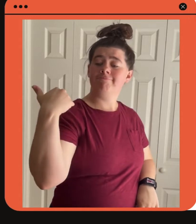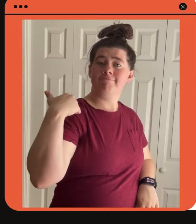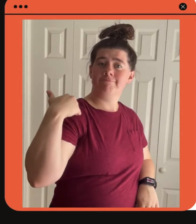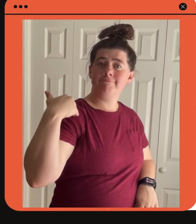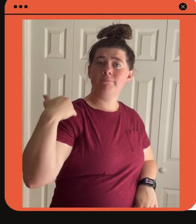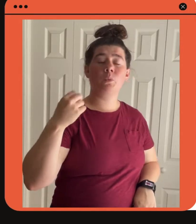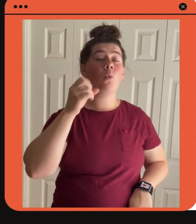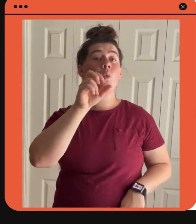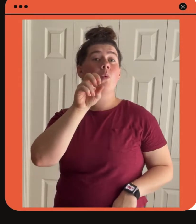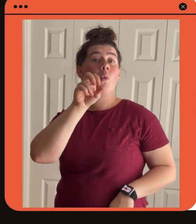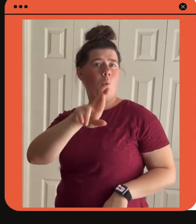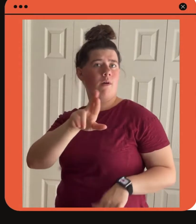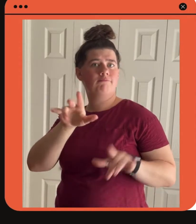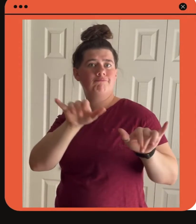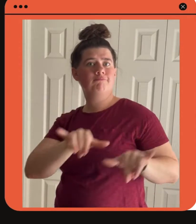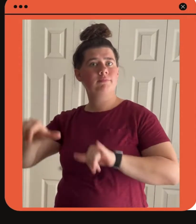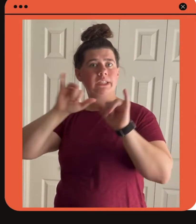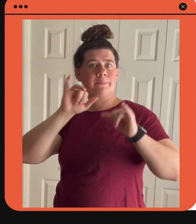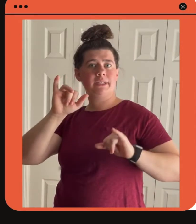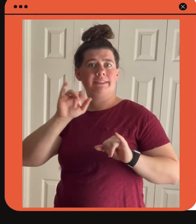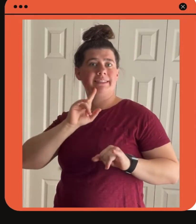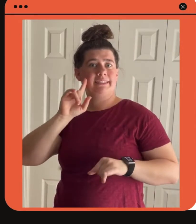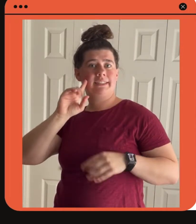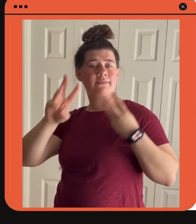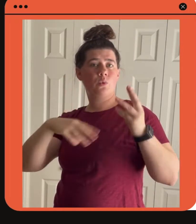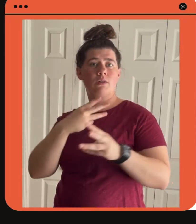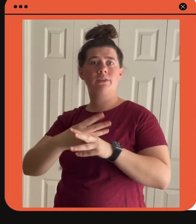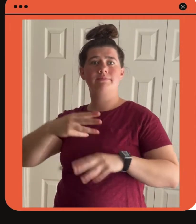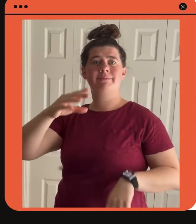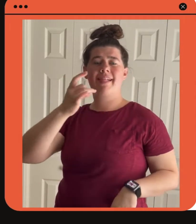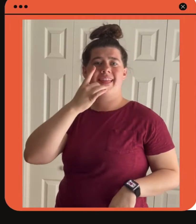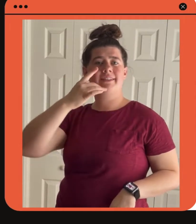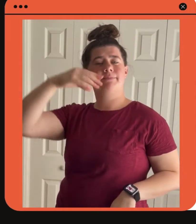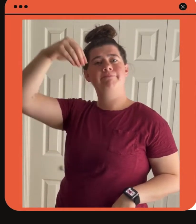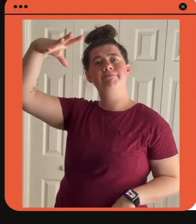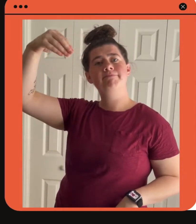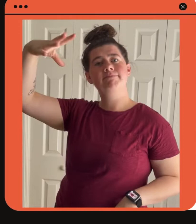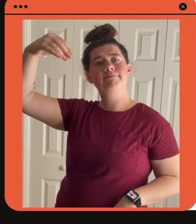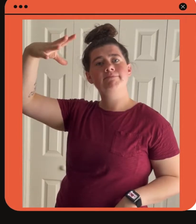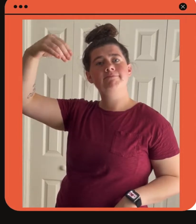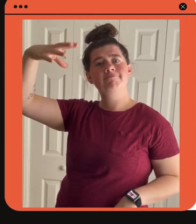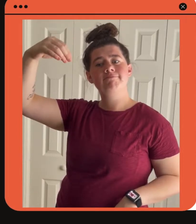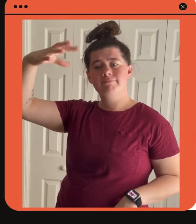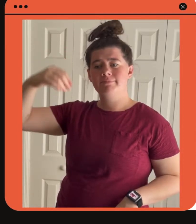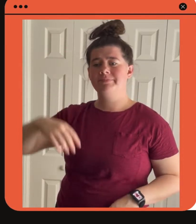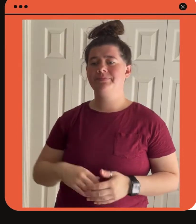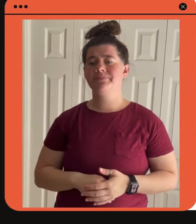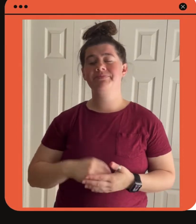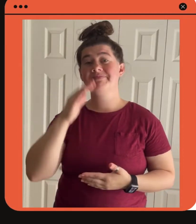You can tap their shoulder or another common way in deaf world is going to be flicking the lights on and off.